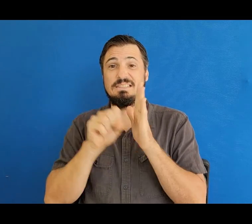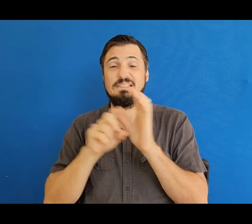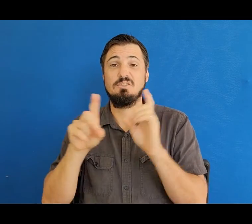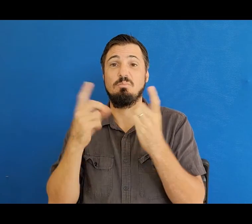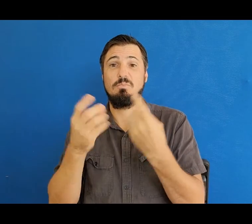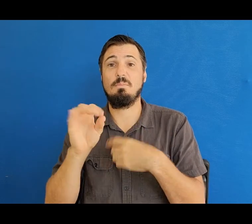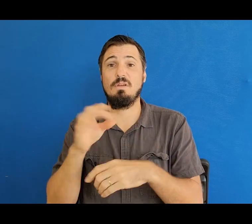of Defense